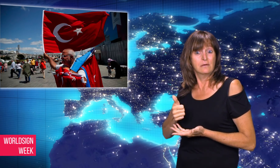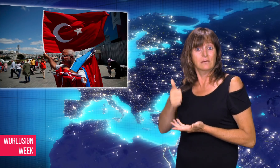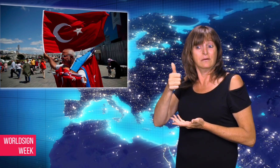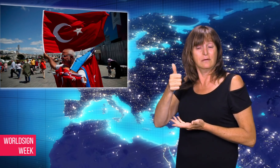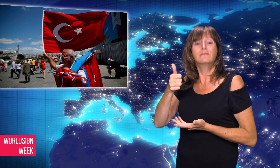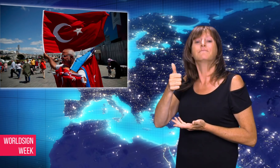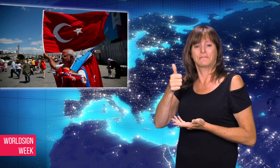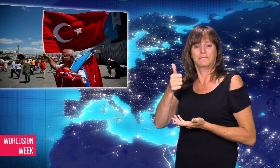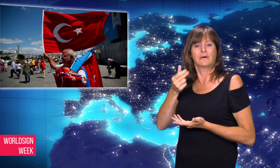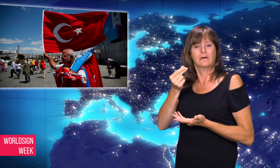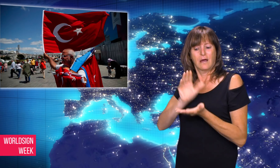would slow down the economy.